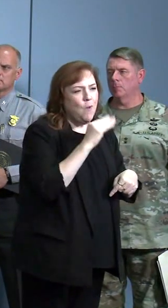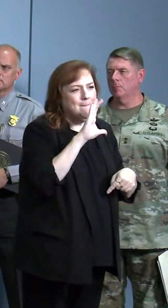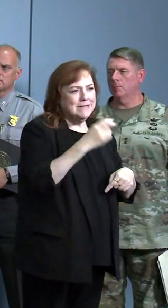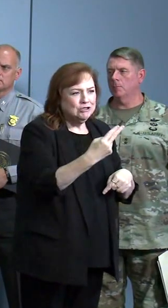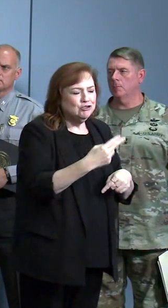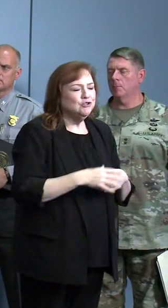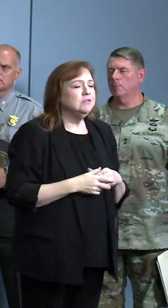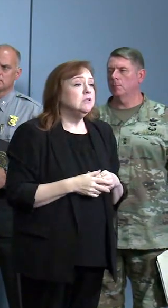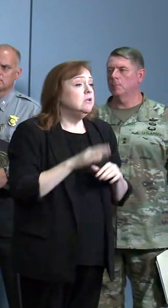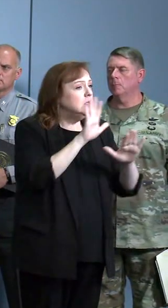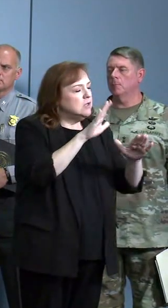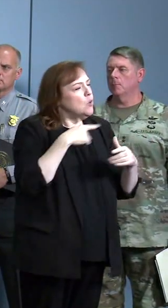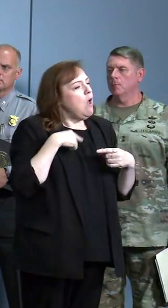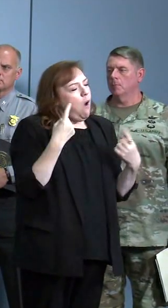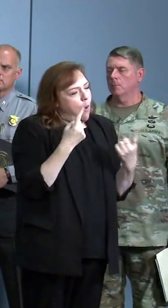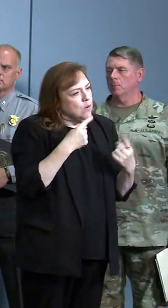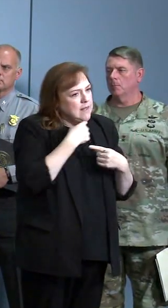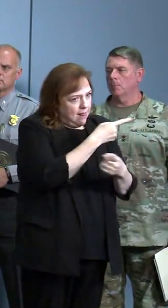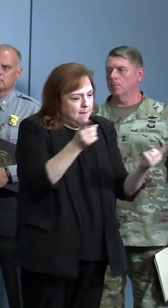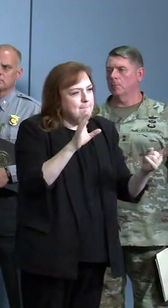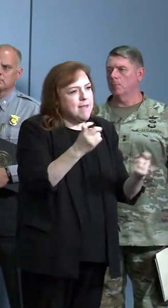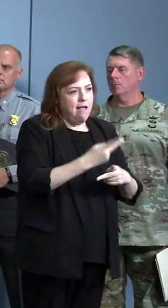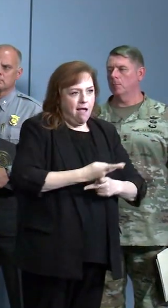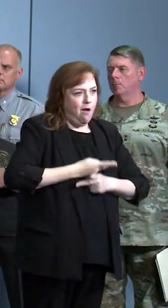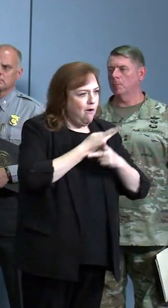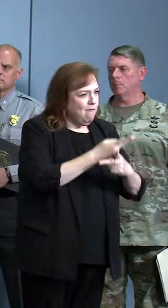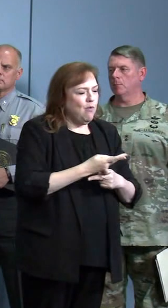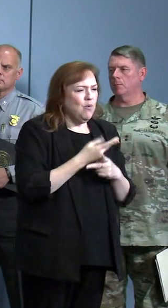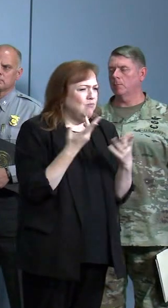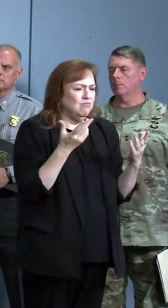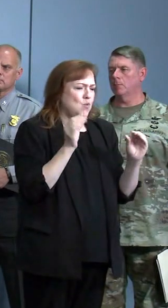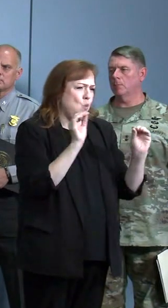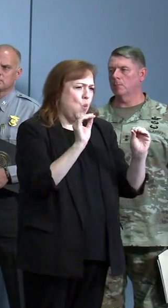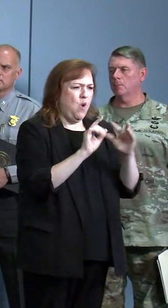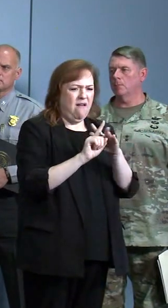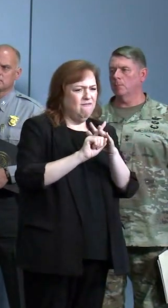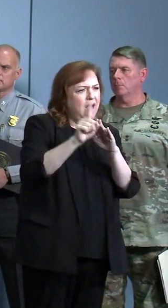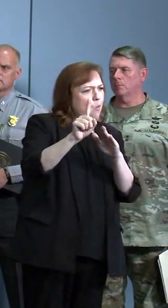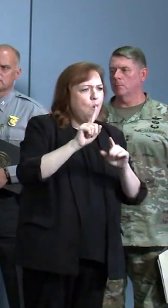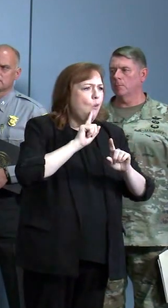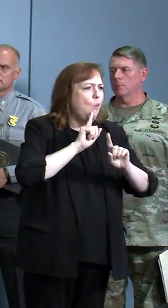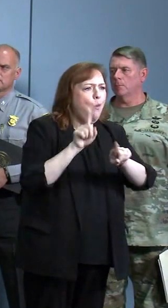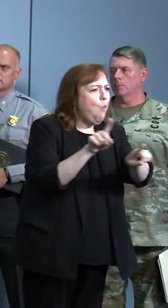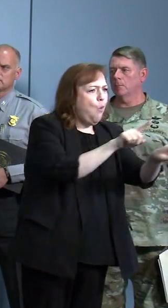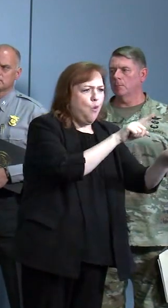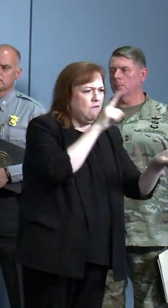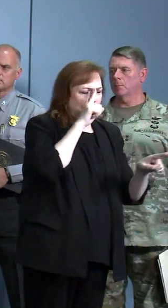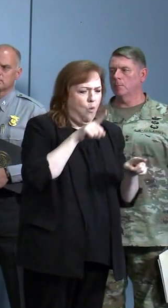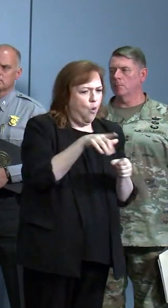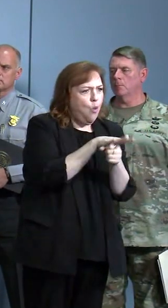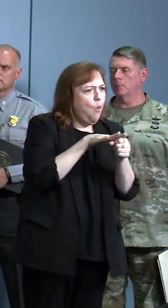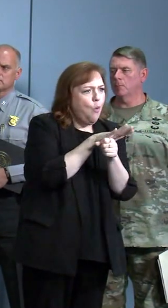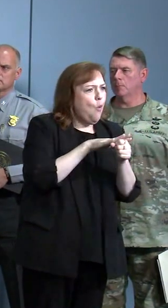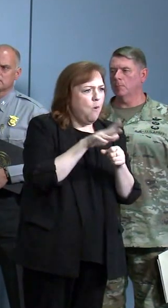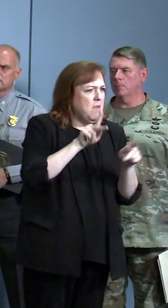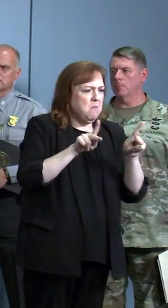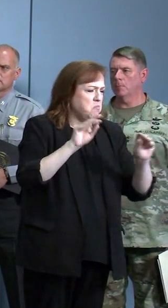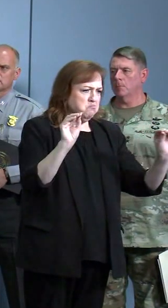aware of any evacuation orders